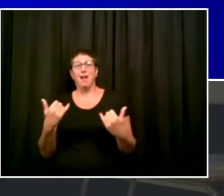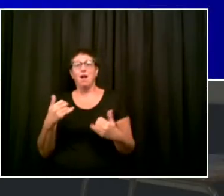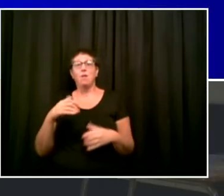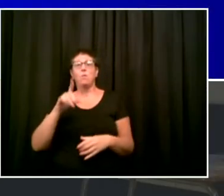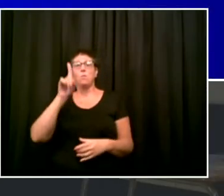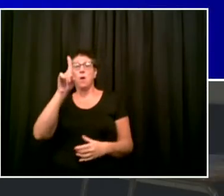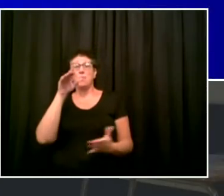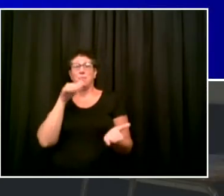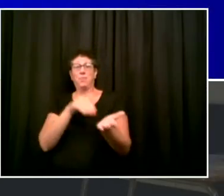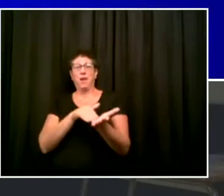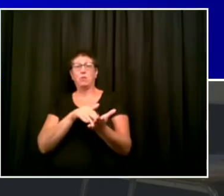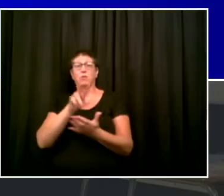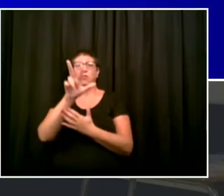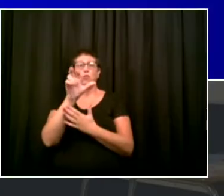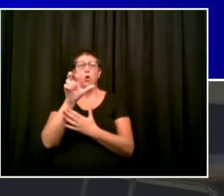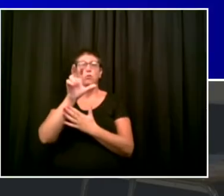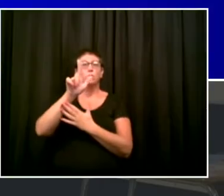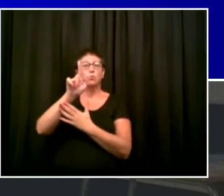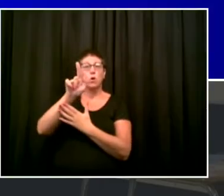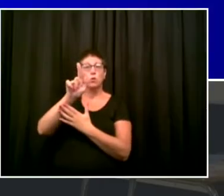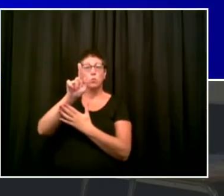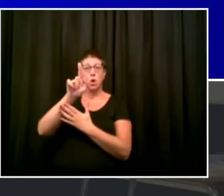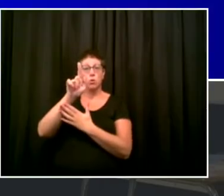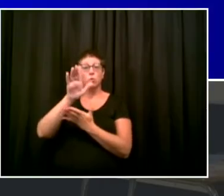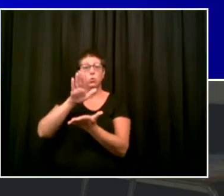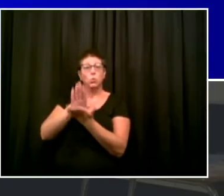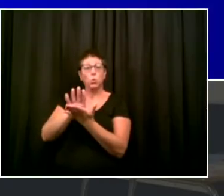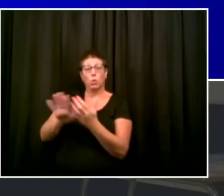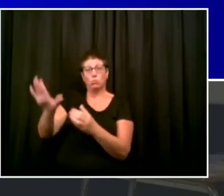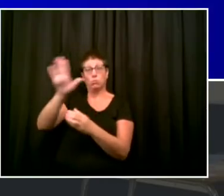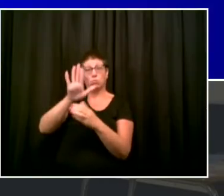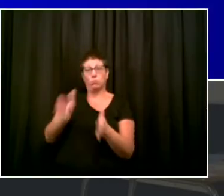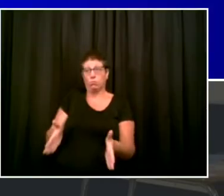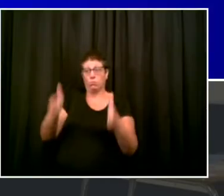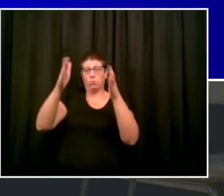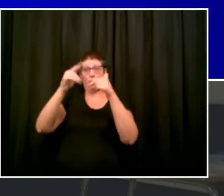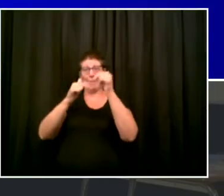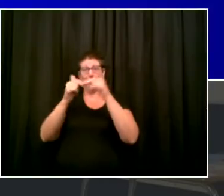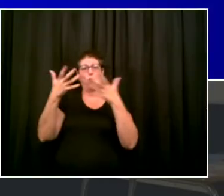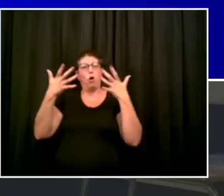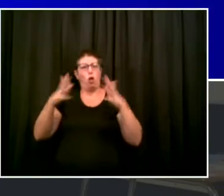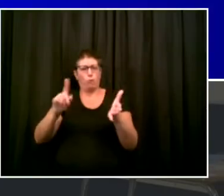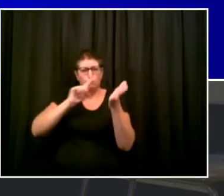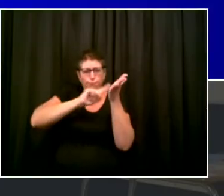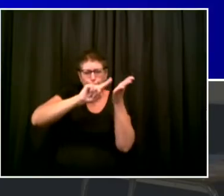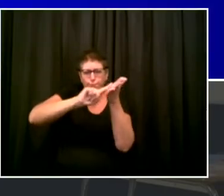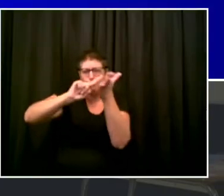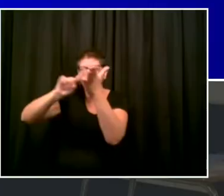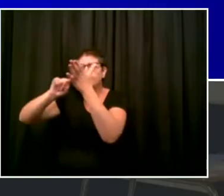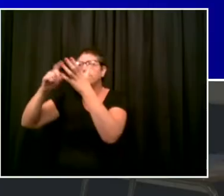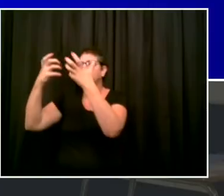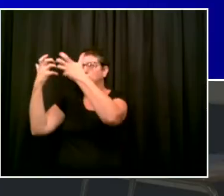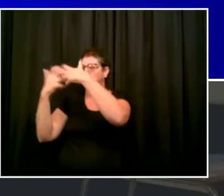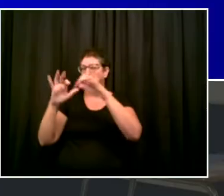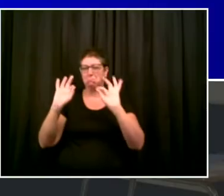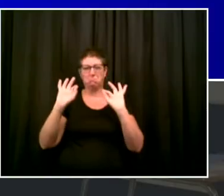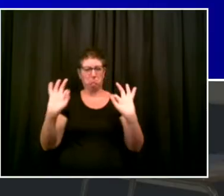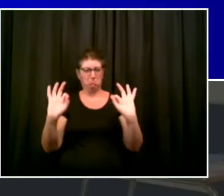GET READY FOR SEPTEMBER. SO, TO DATE 1321